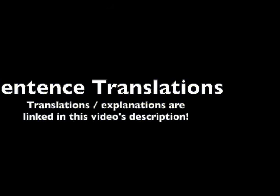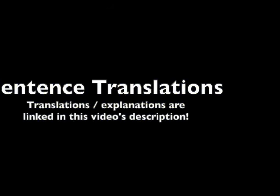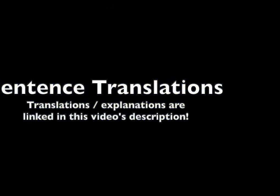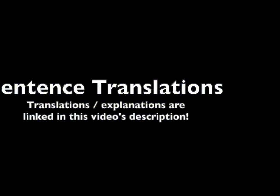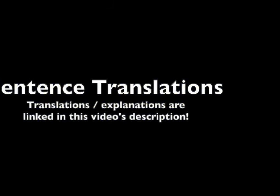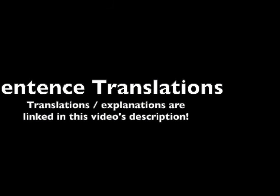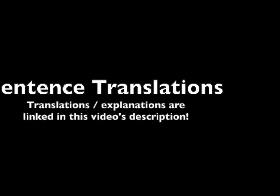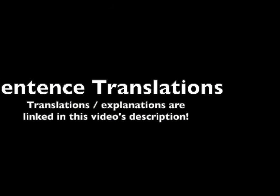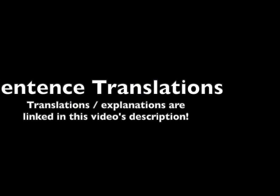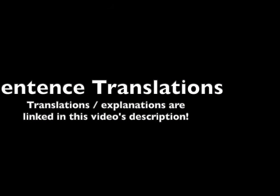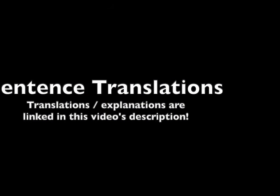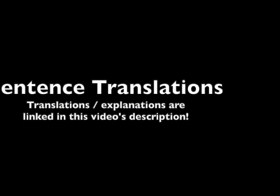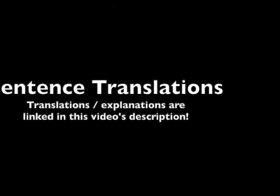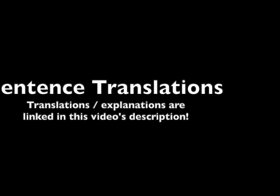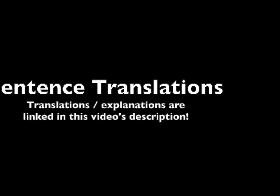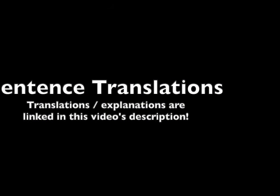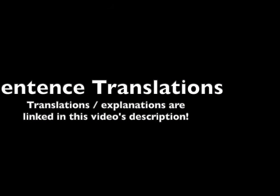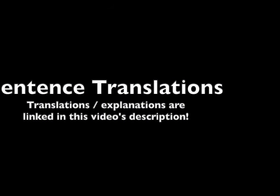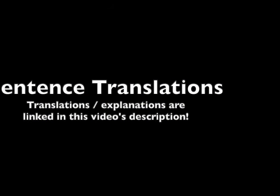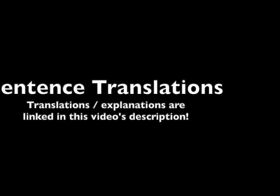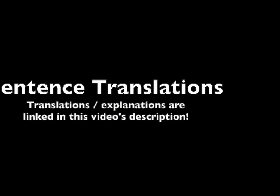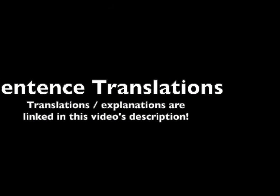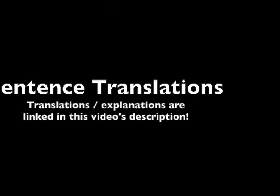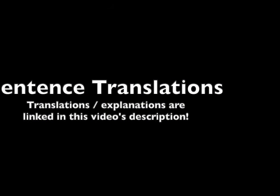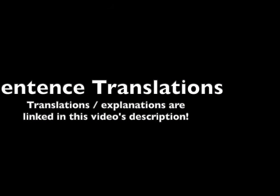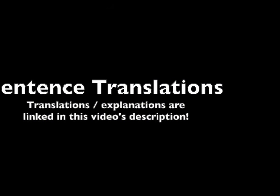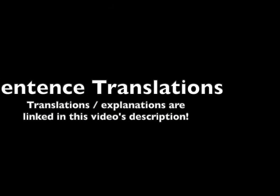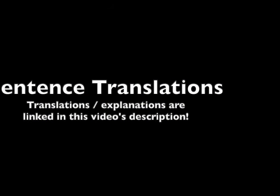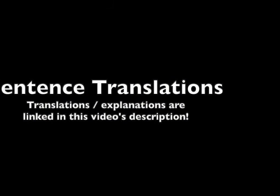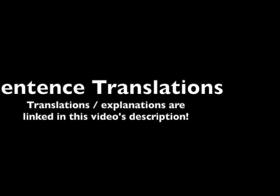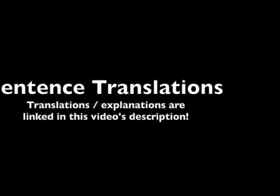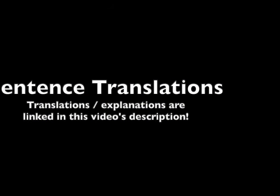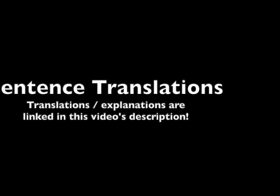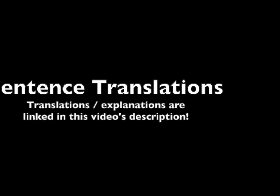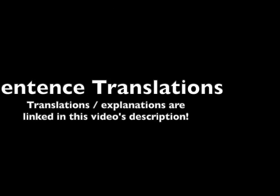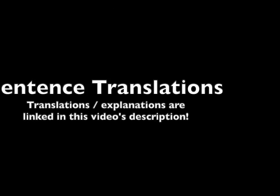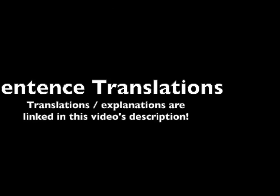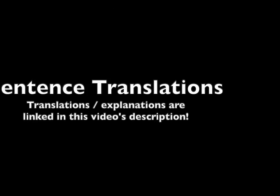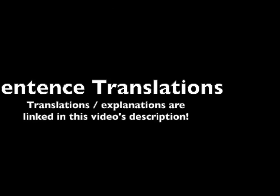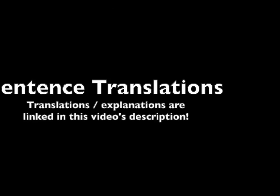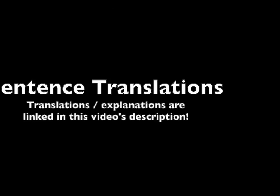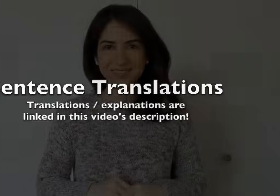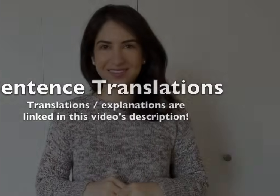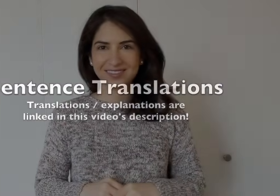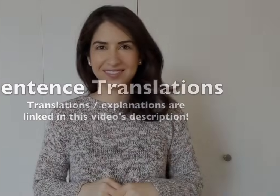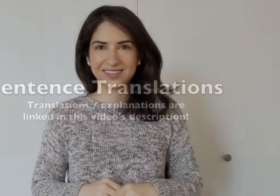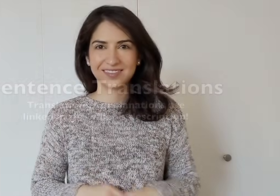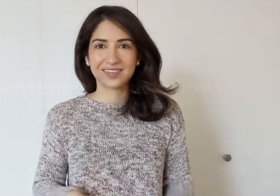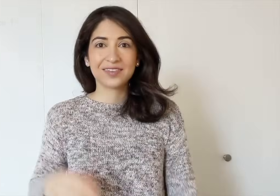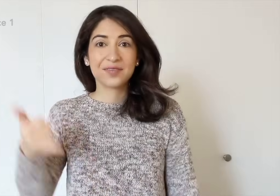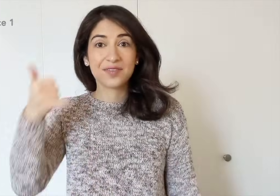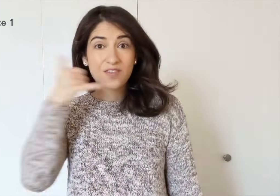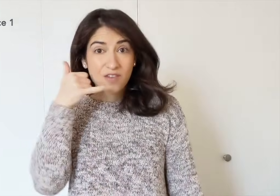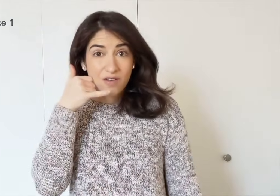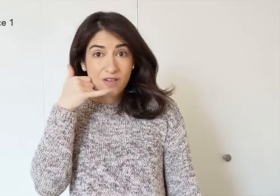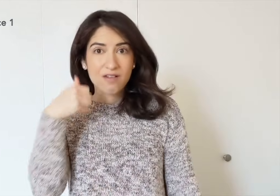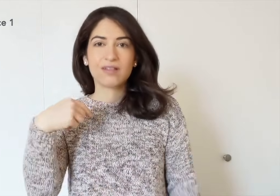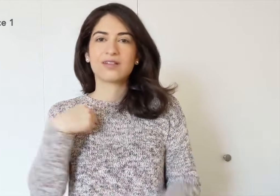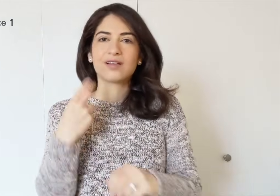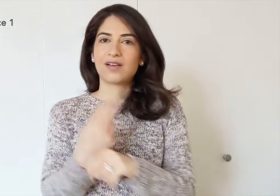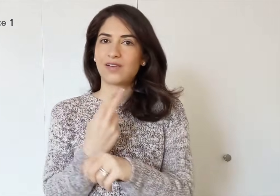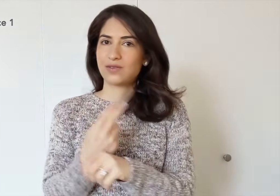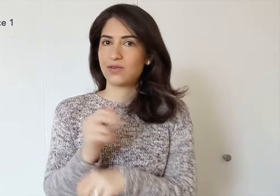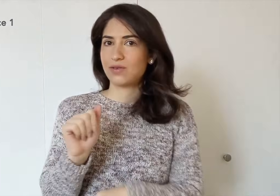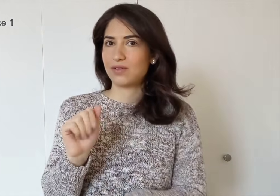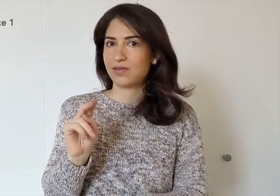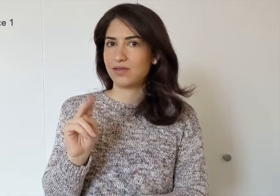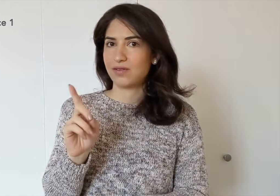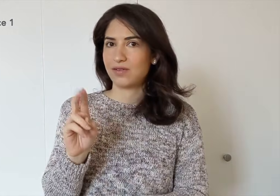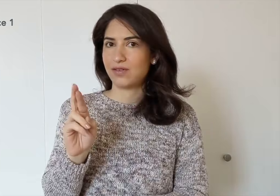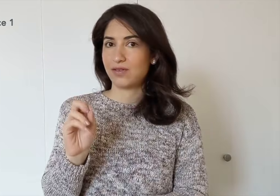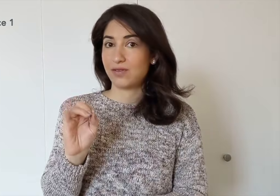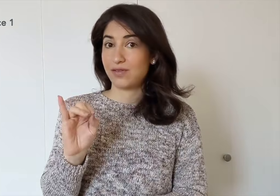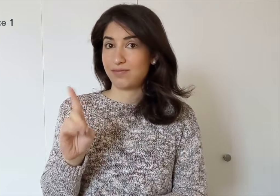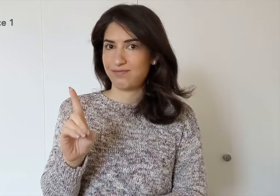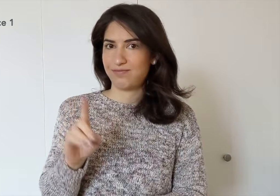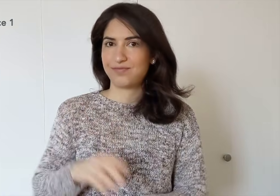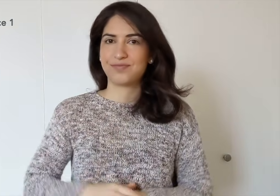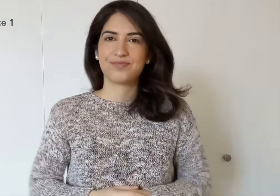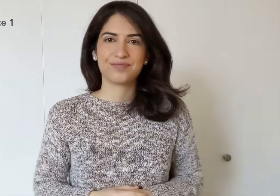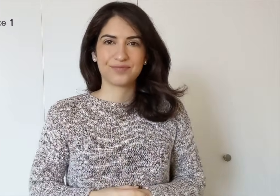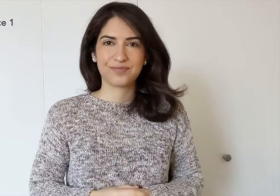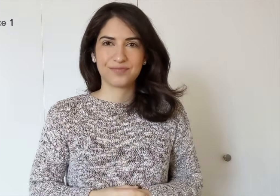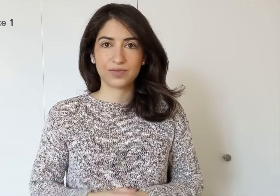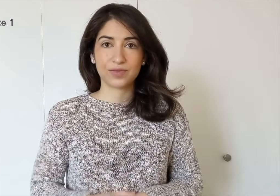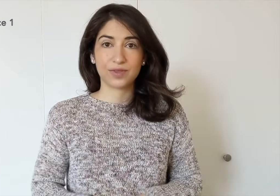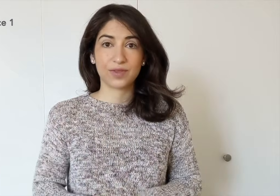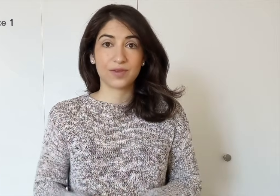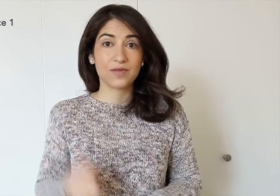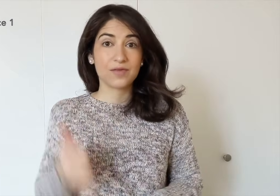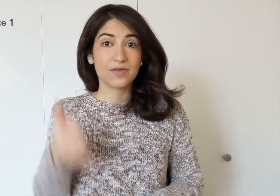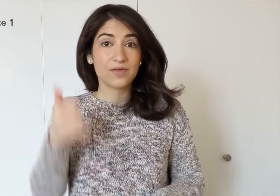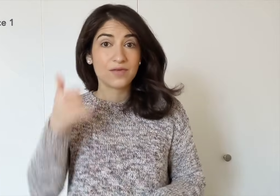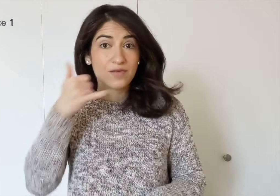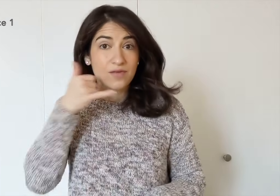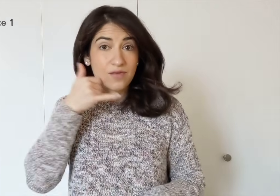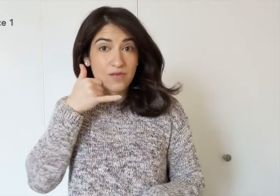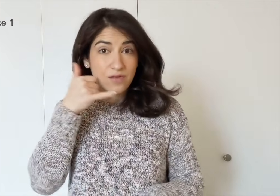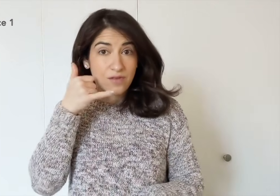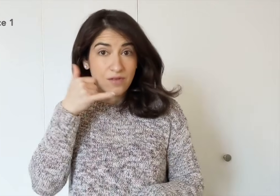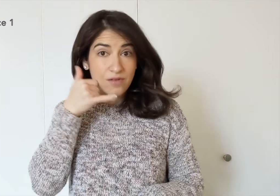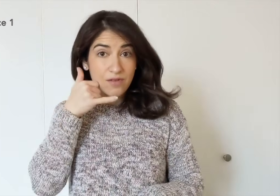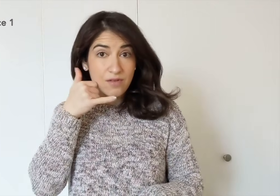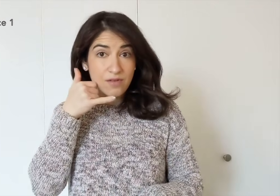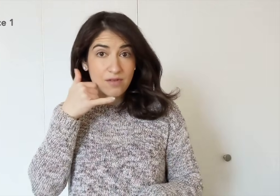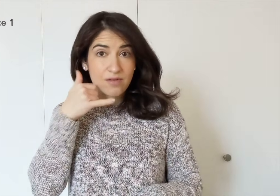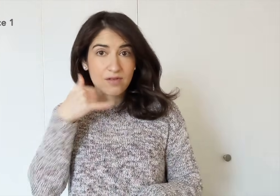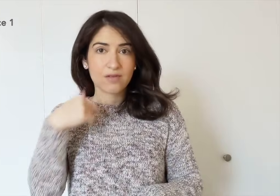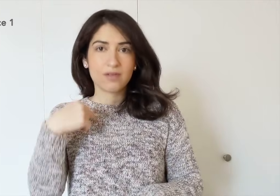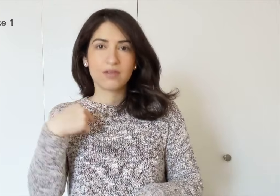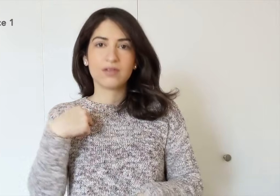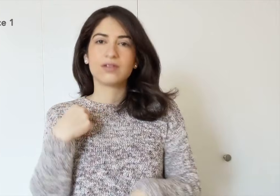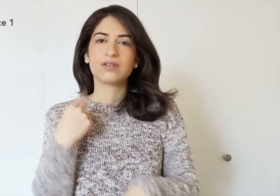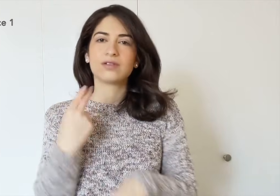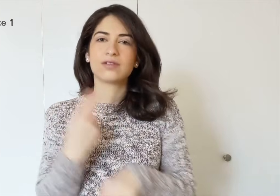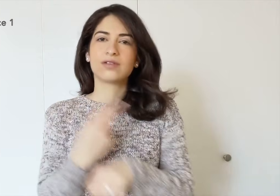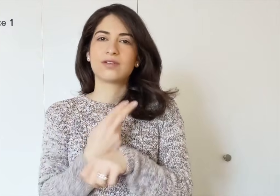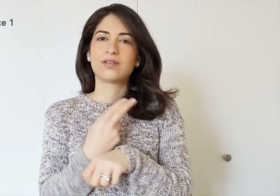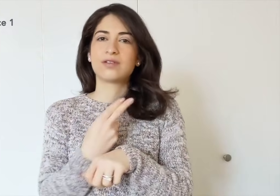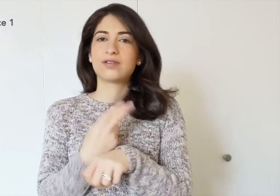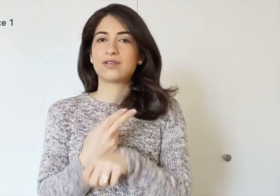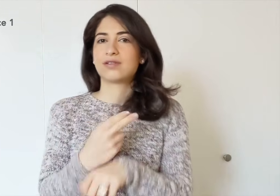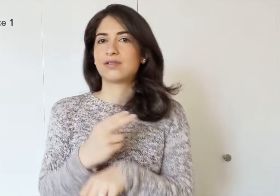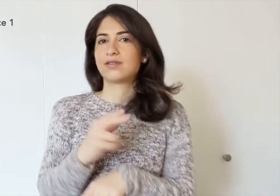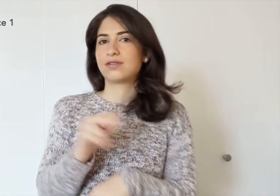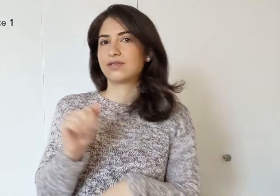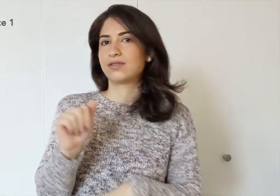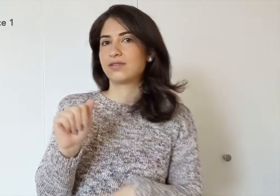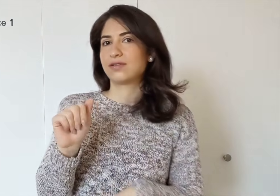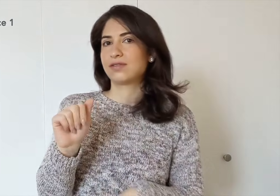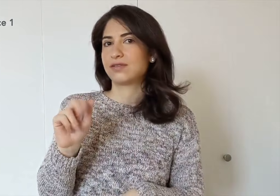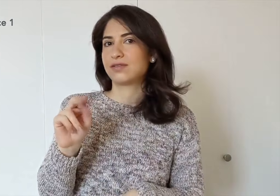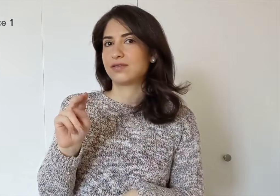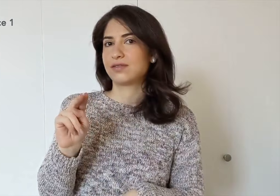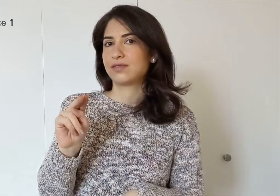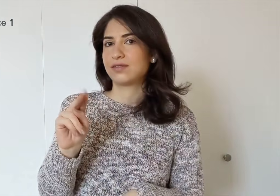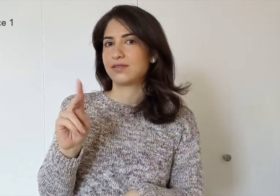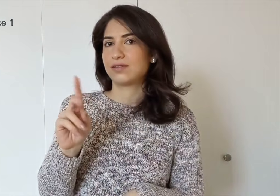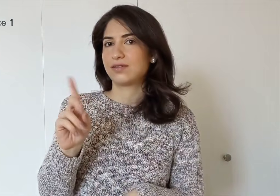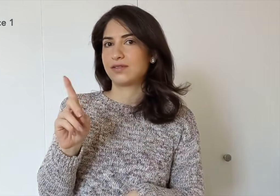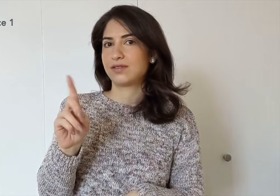Translations and explanations for these sentences are linked in this video's description.